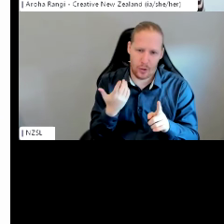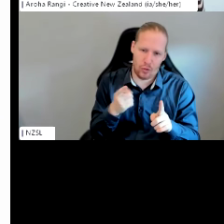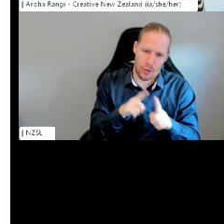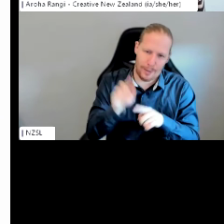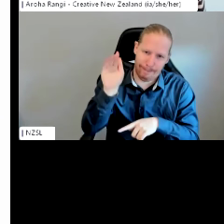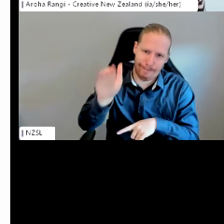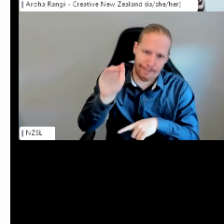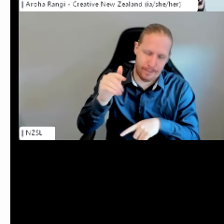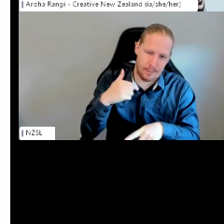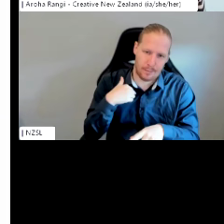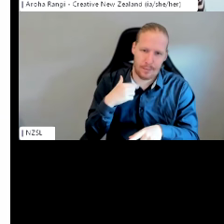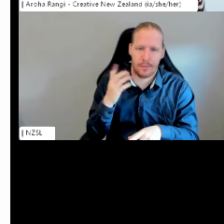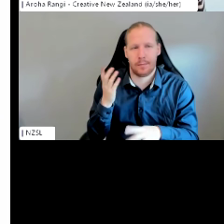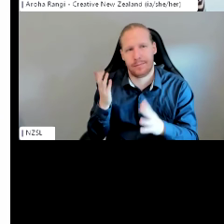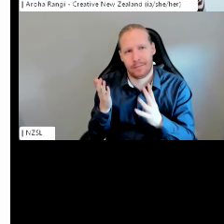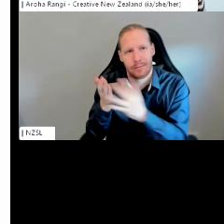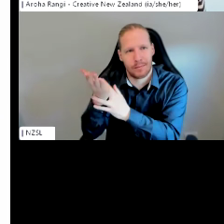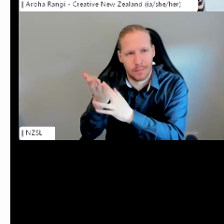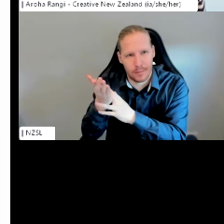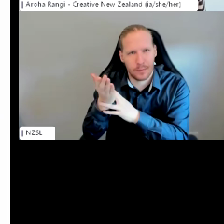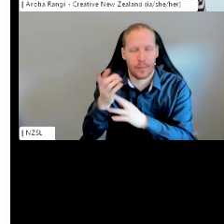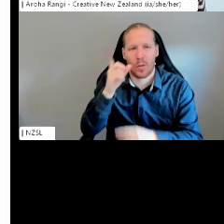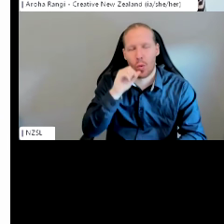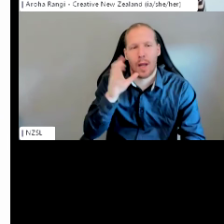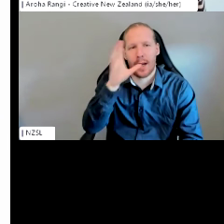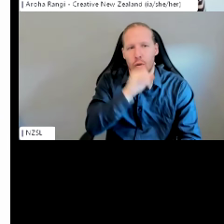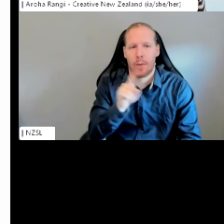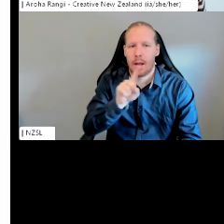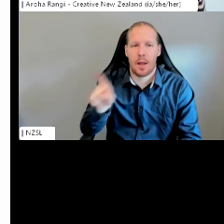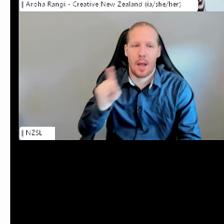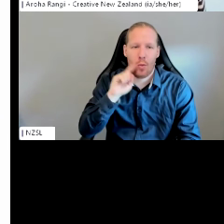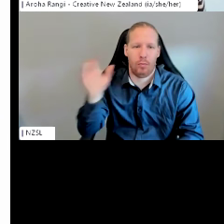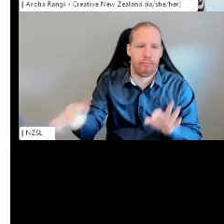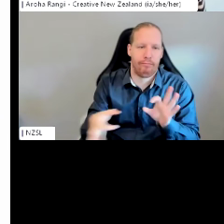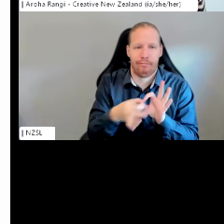market again. You can't just assume that they'll come back. Um, and culture segments, I think,